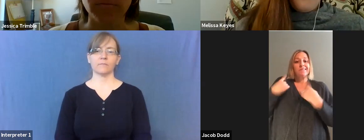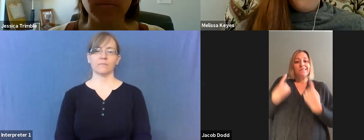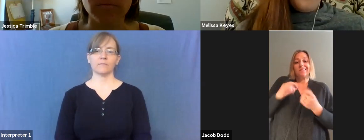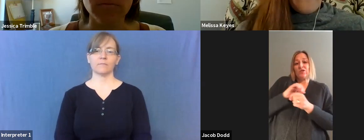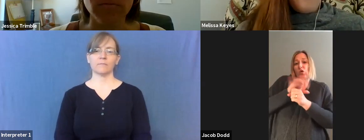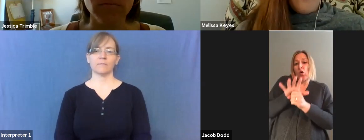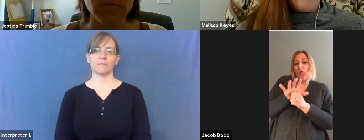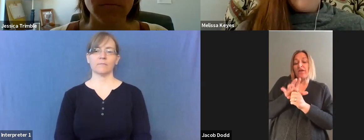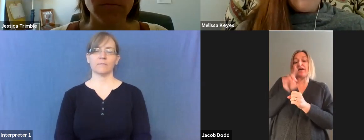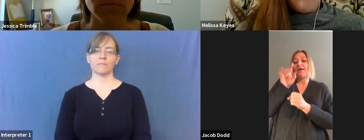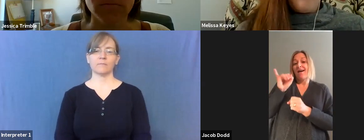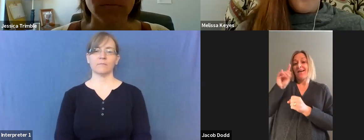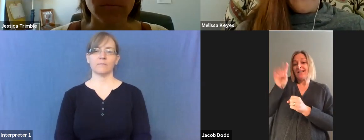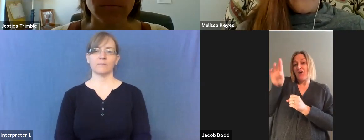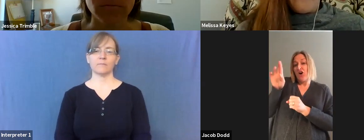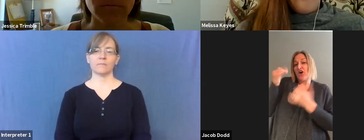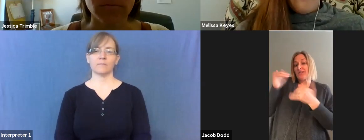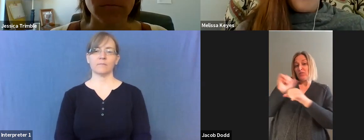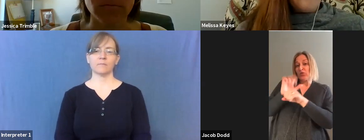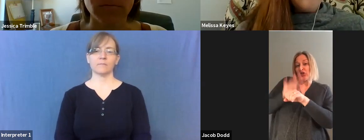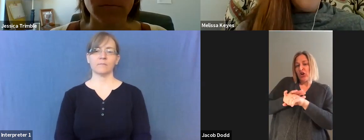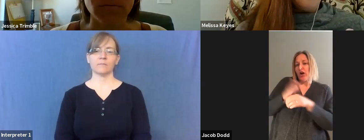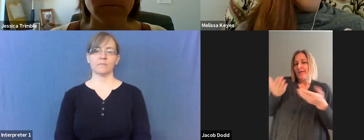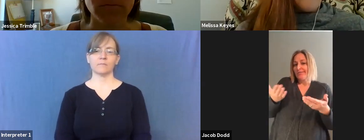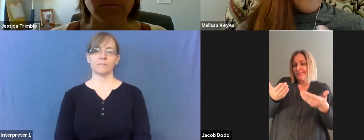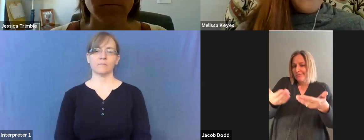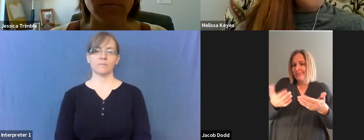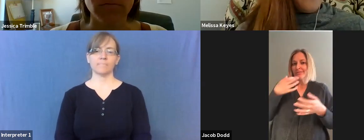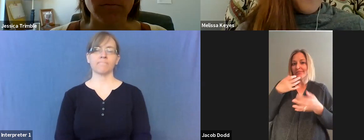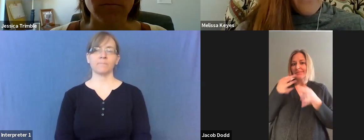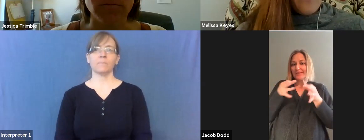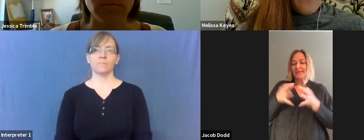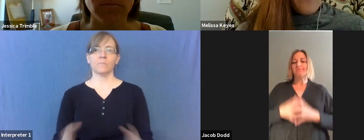Well, we have obviously been working a great deal in access to healthcare,